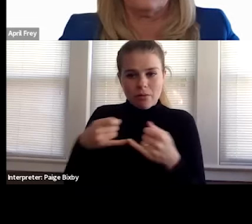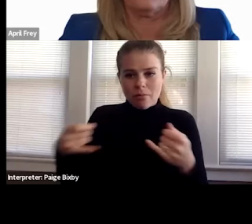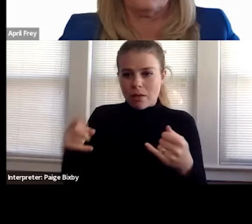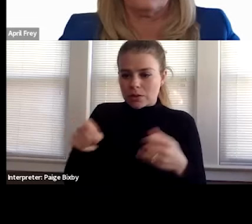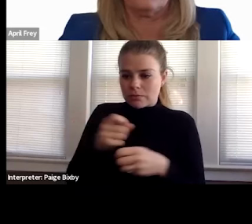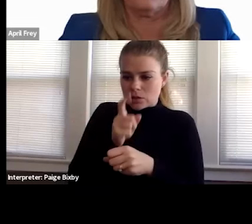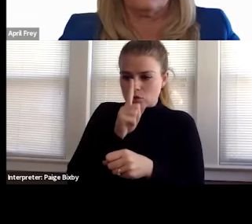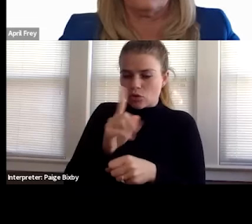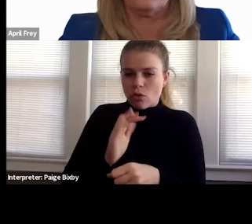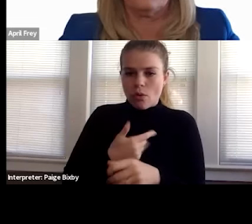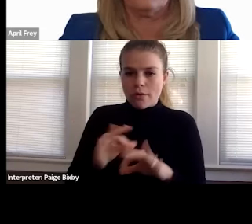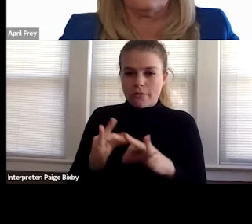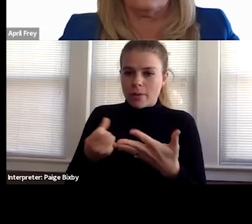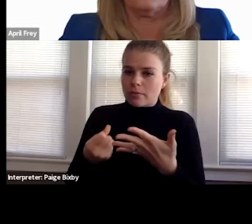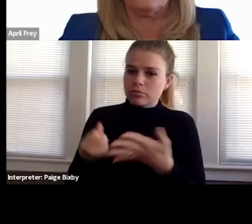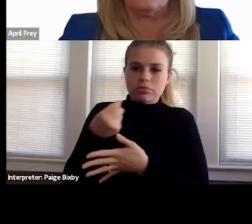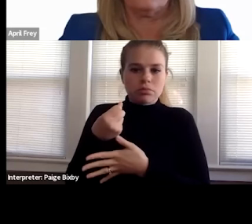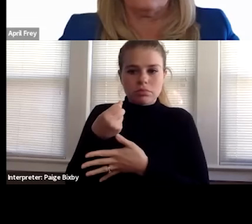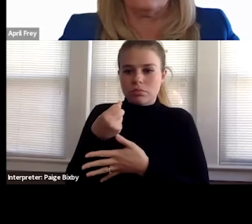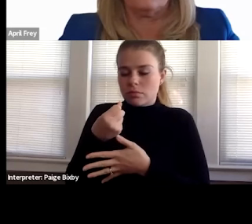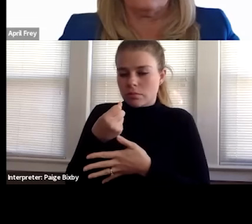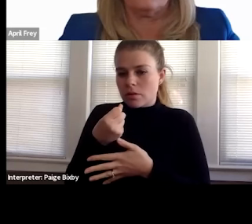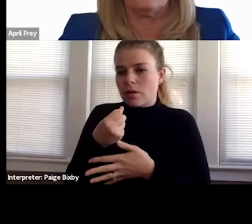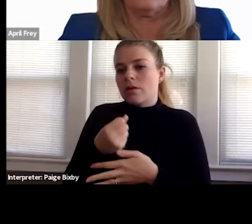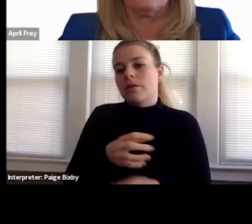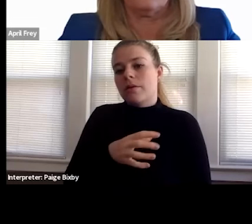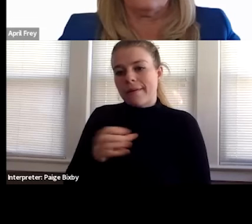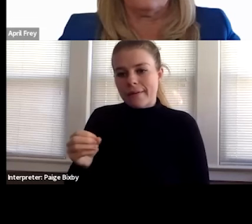that our families are prioritized into services.